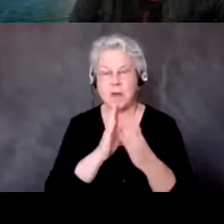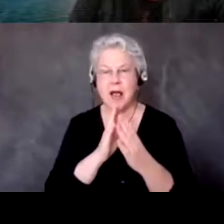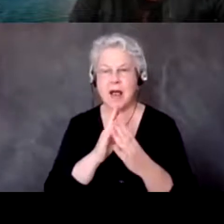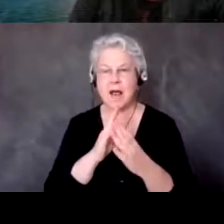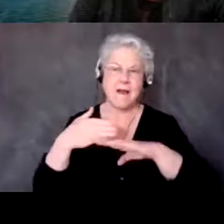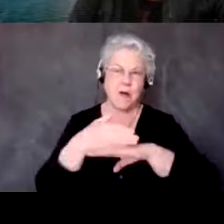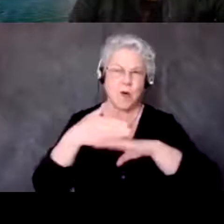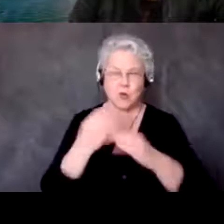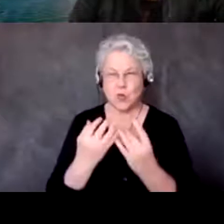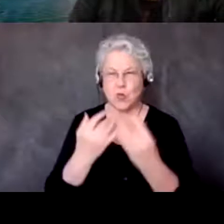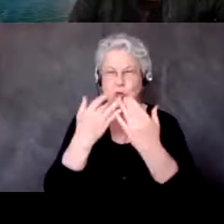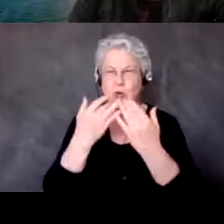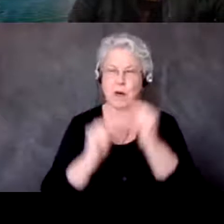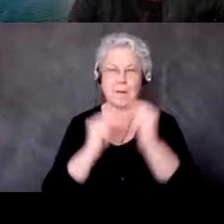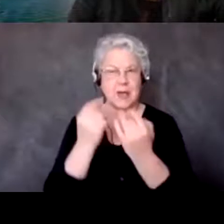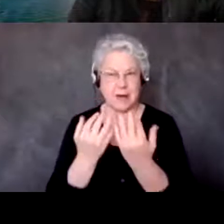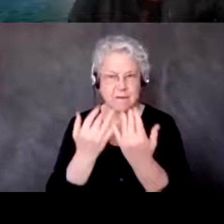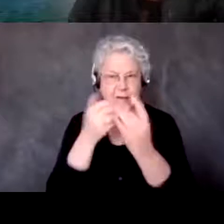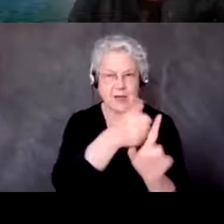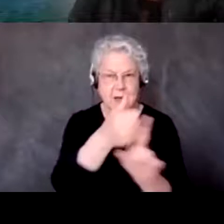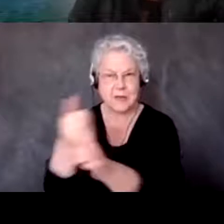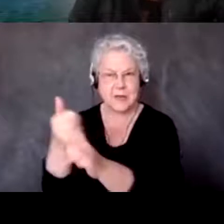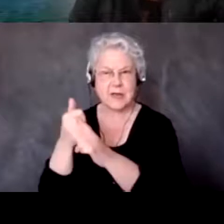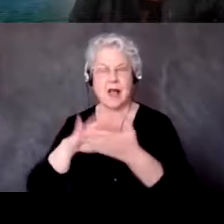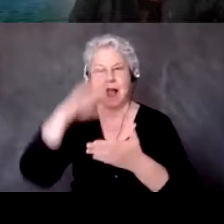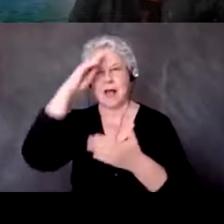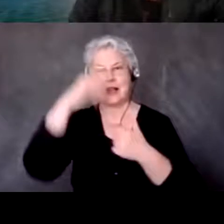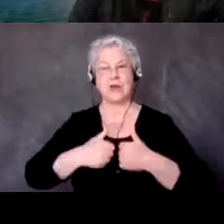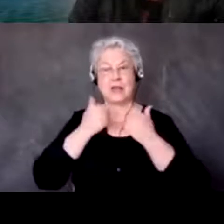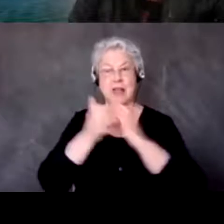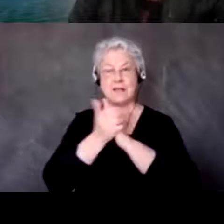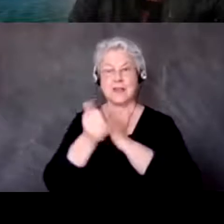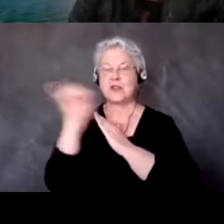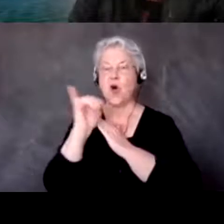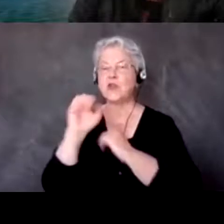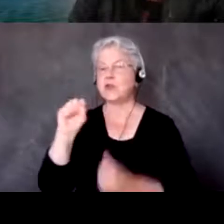build fires. They learn life skills as well as survival skills, so it’s an amazing - and